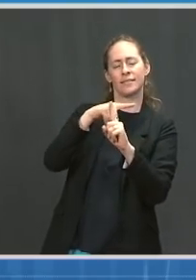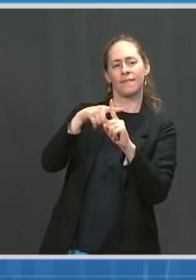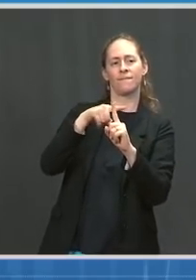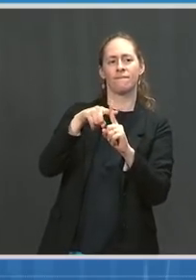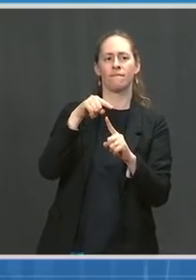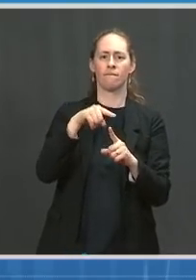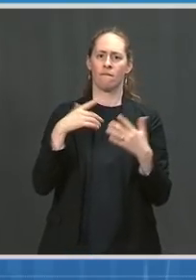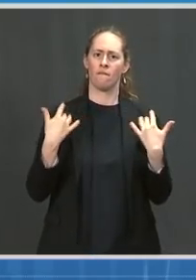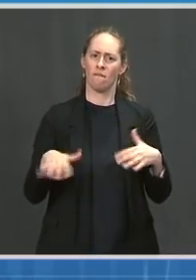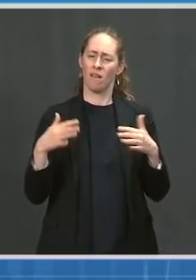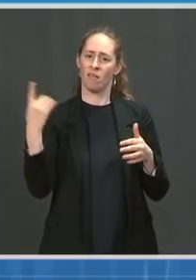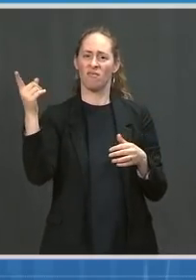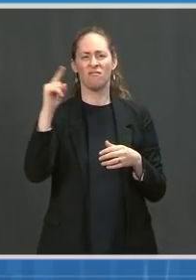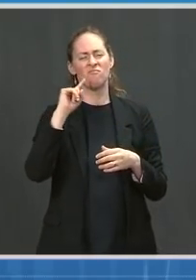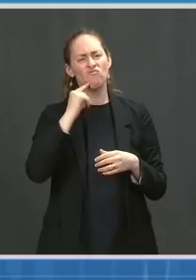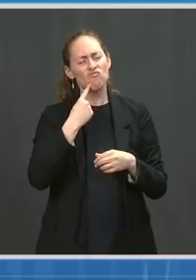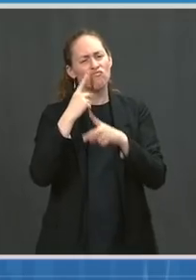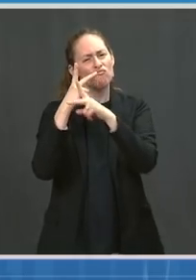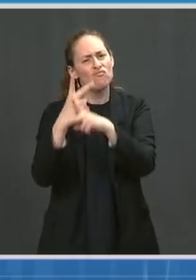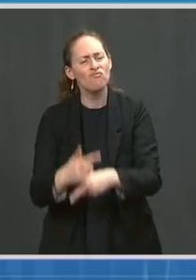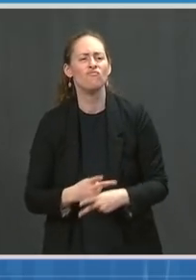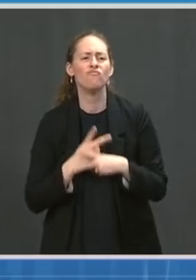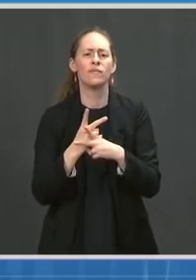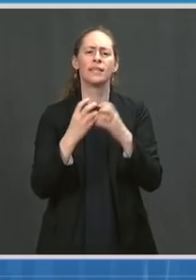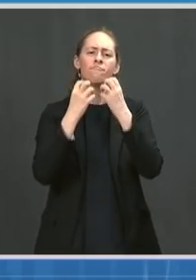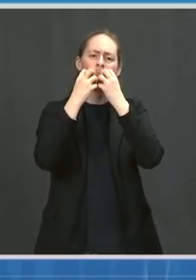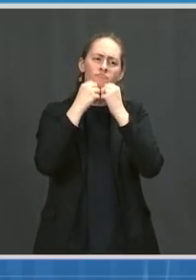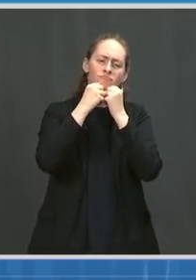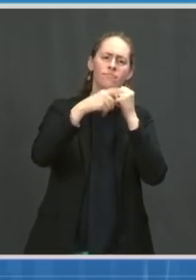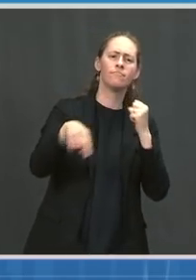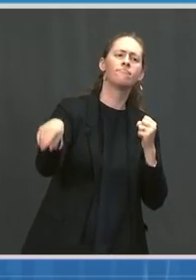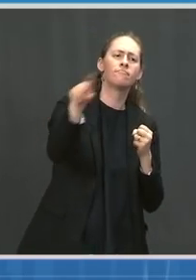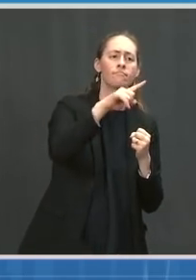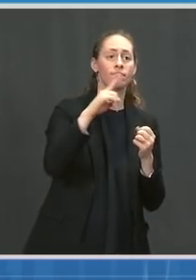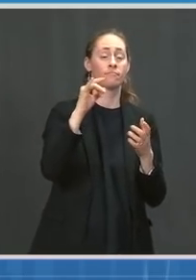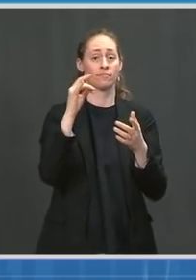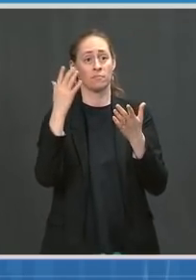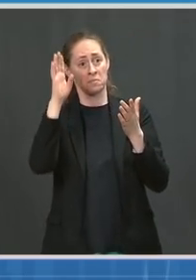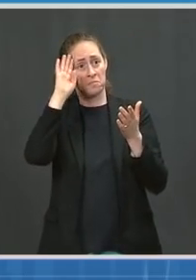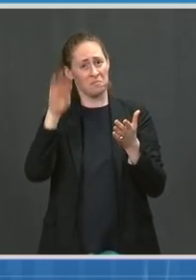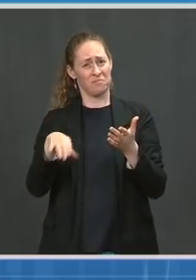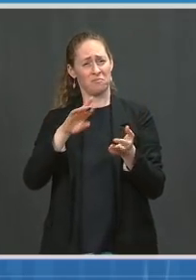where they know that when we let a vaccine be available and give it a go-ahead